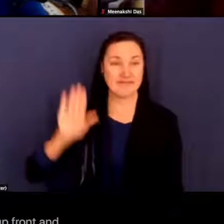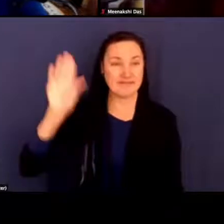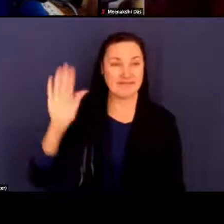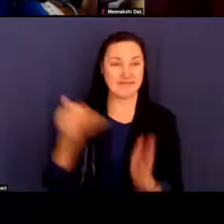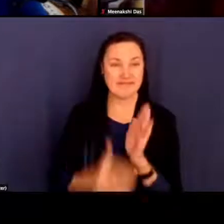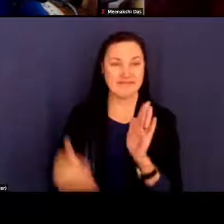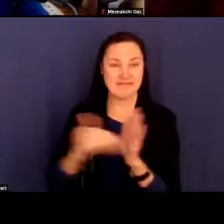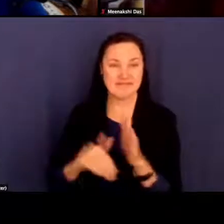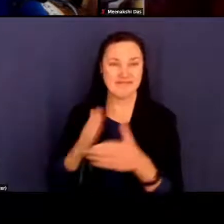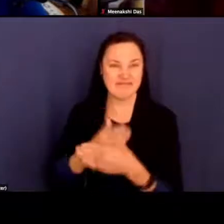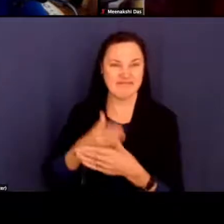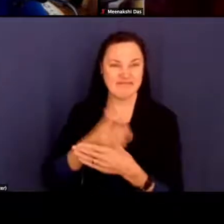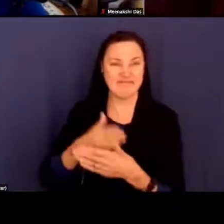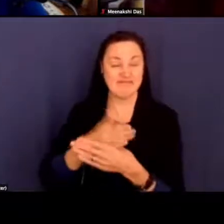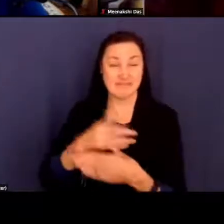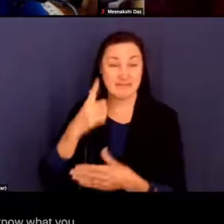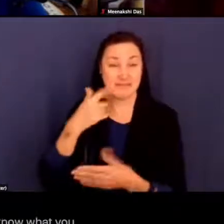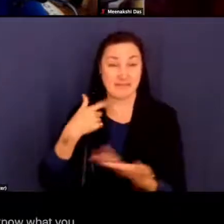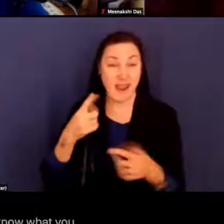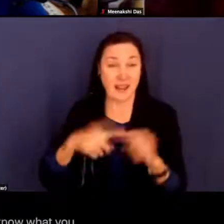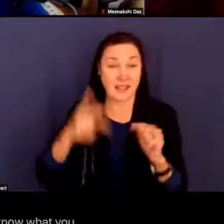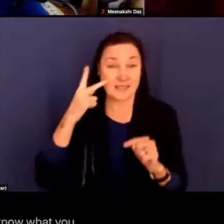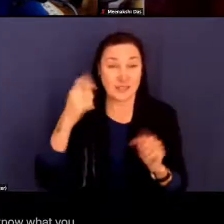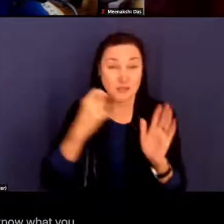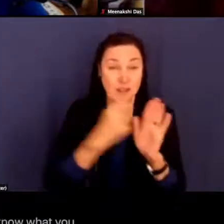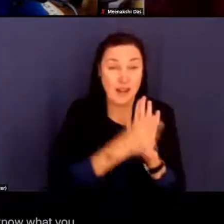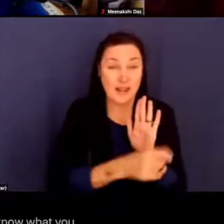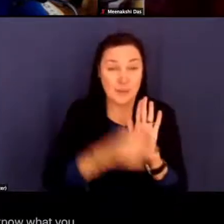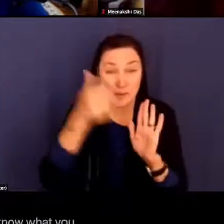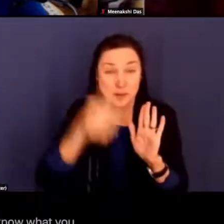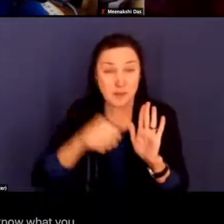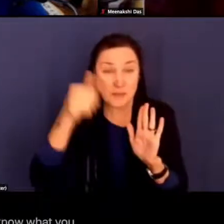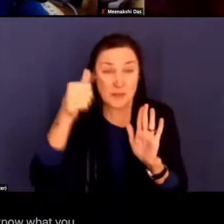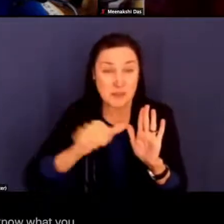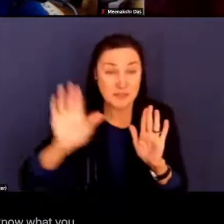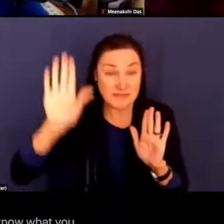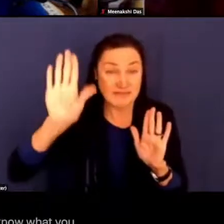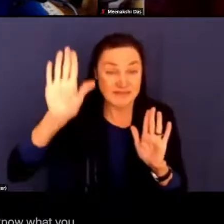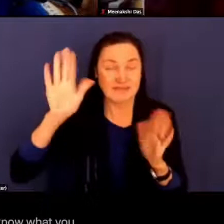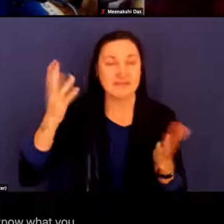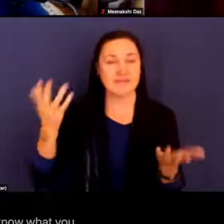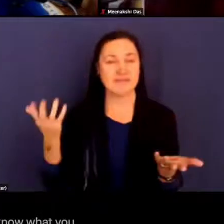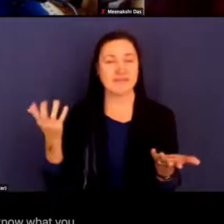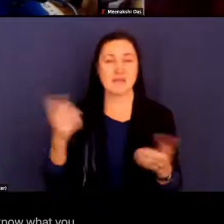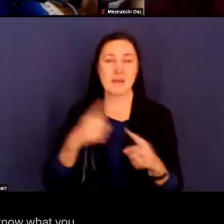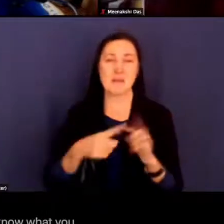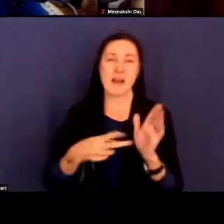I also have had an amazing opportunity to work with a wonderful assistant all the way